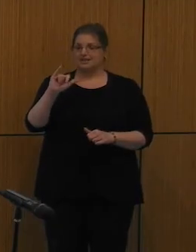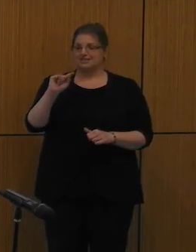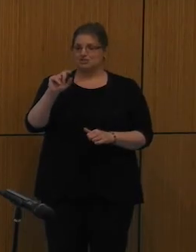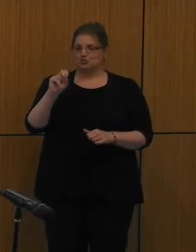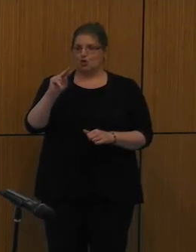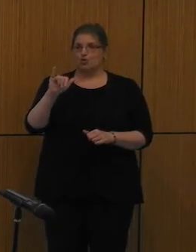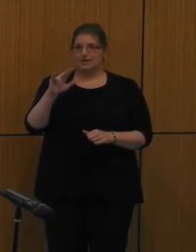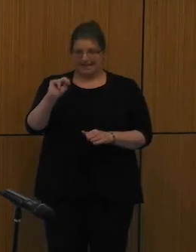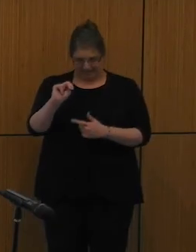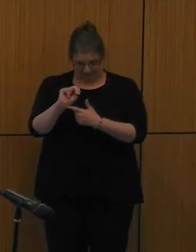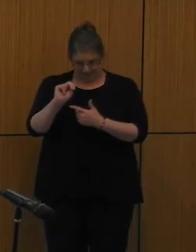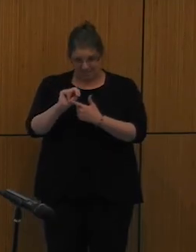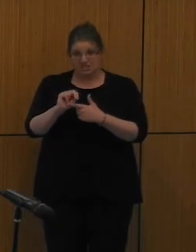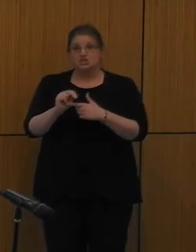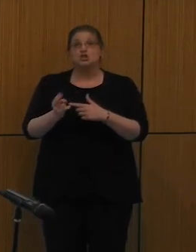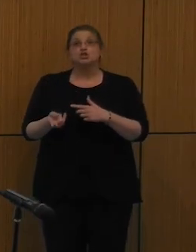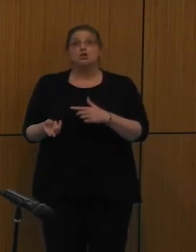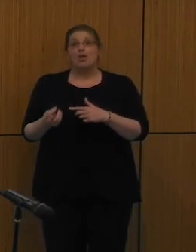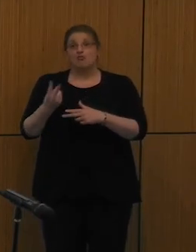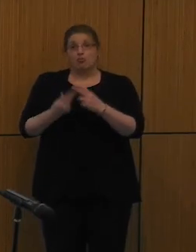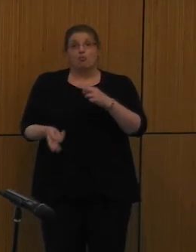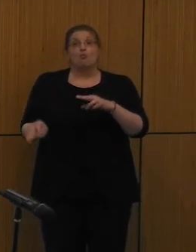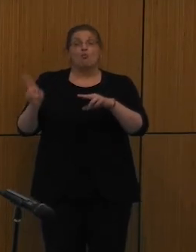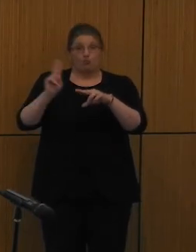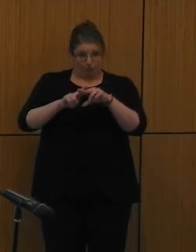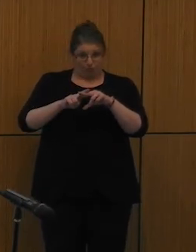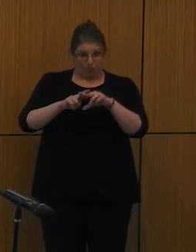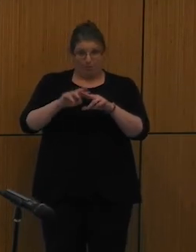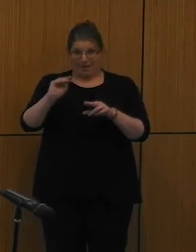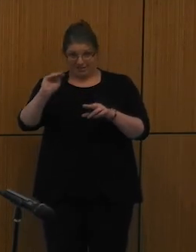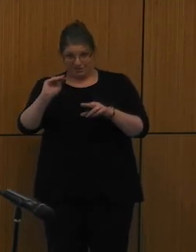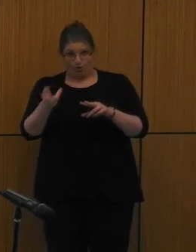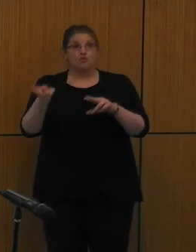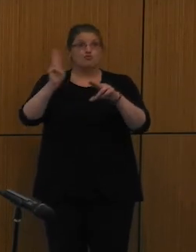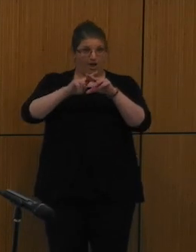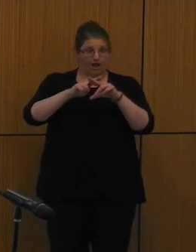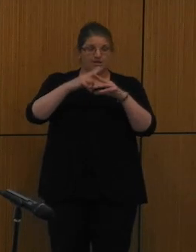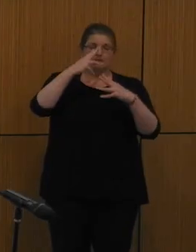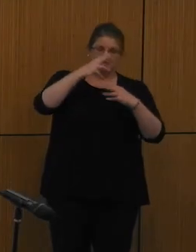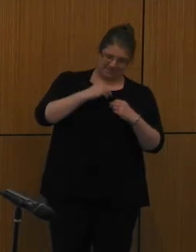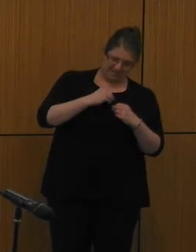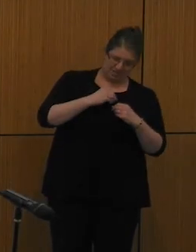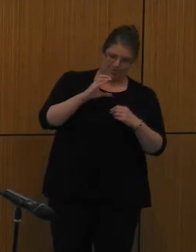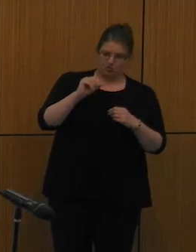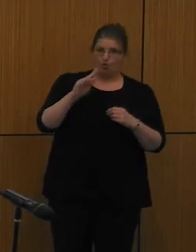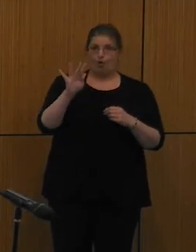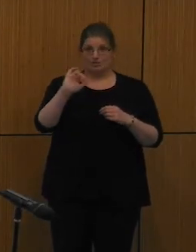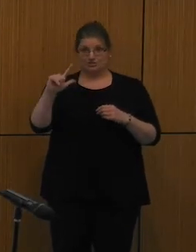As cortisol rises, we tend to wake up again. And that is again and oscillating signaling system that is biochemistry.